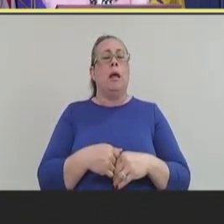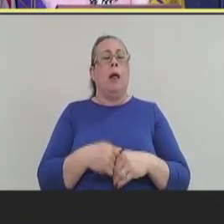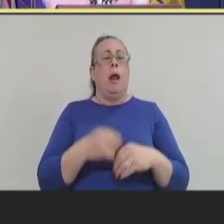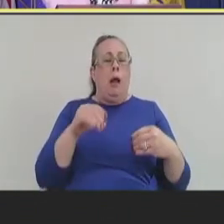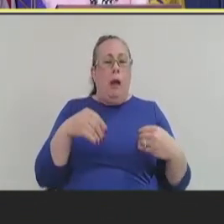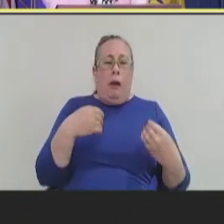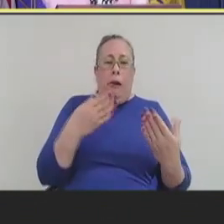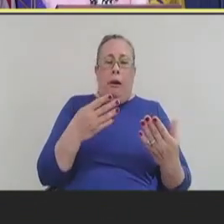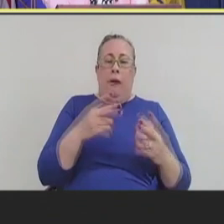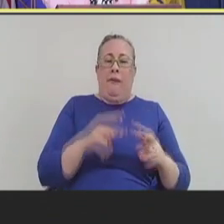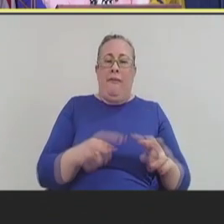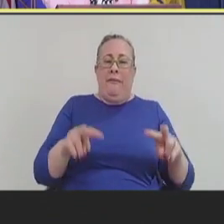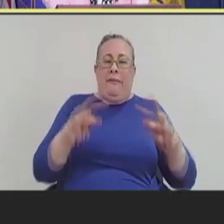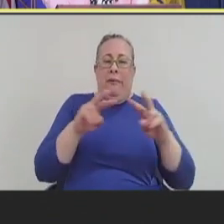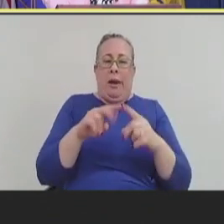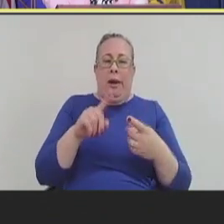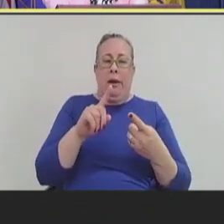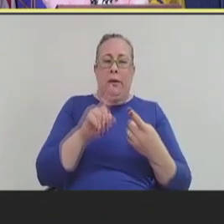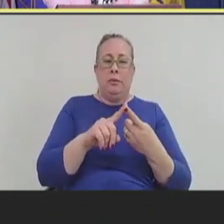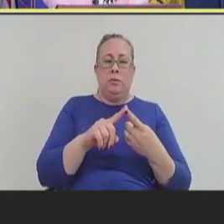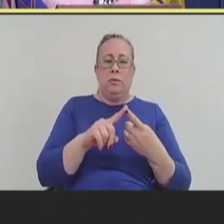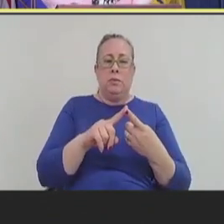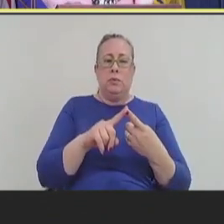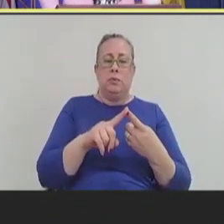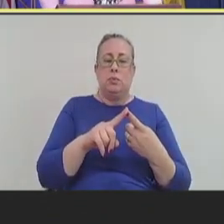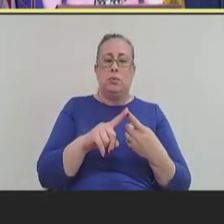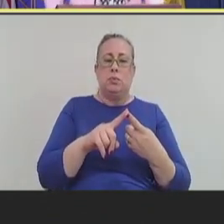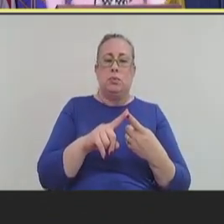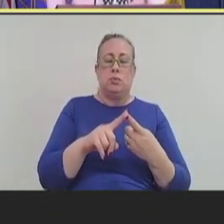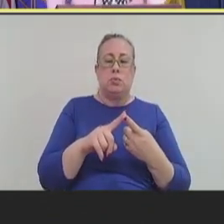that have now been sent [spelled phonetically] are providers required to report COVID vaccines.